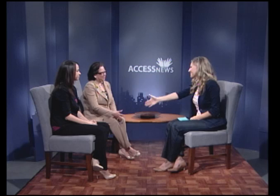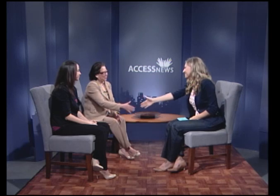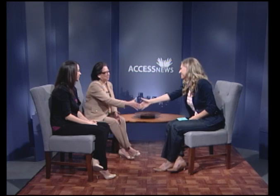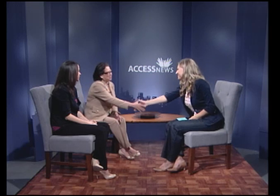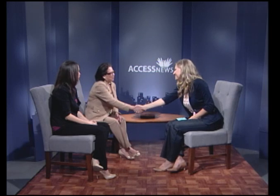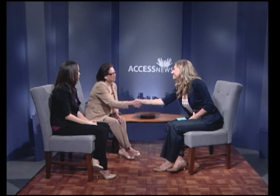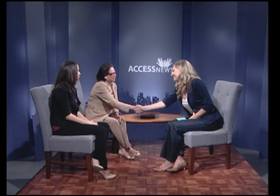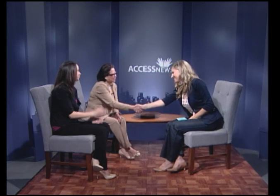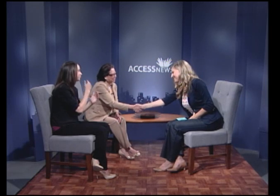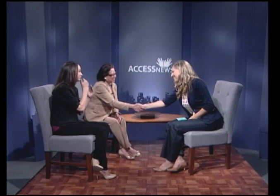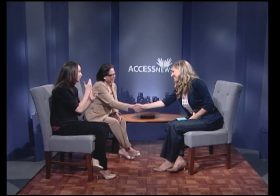Thank you very much. I enjoyed it.